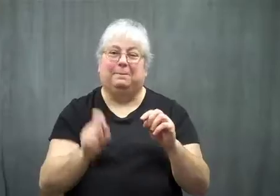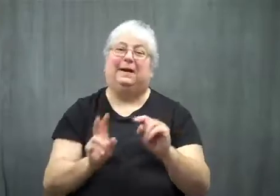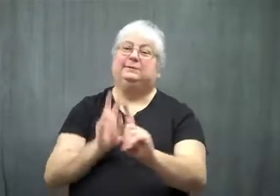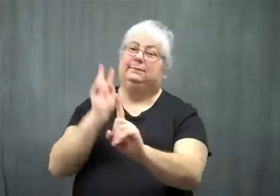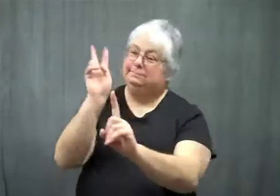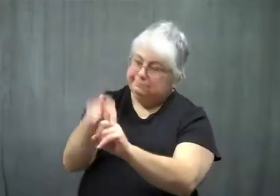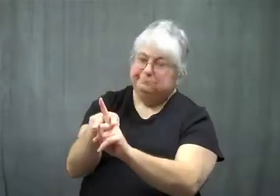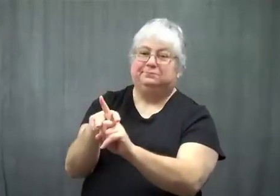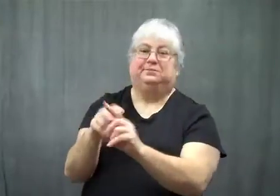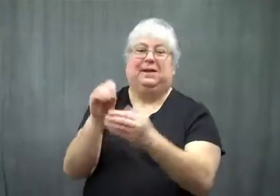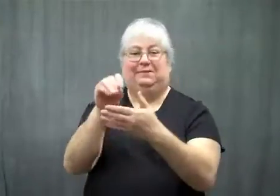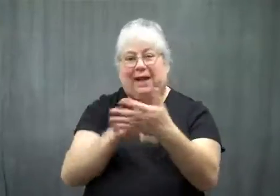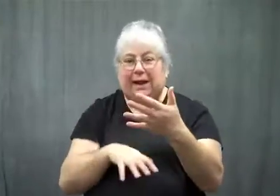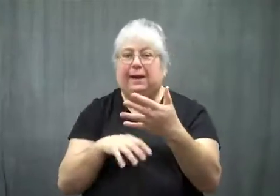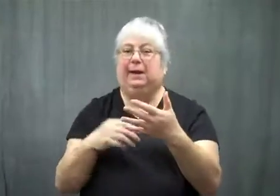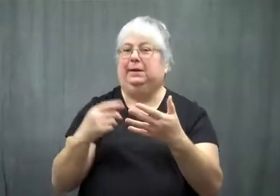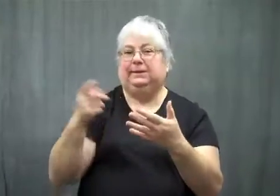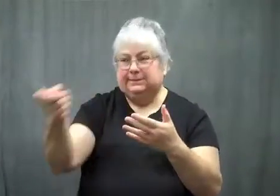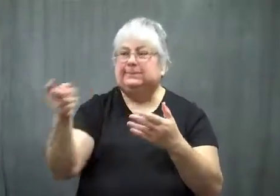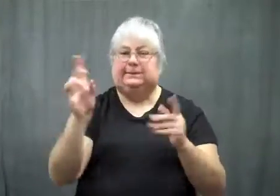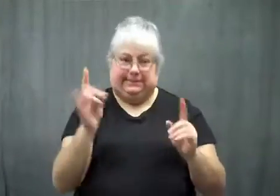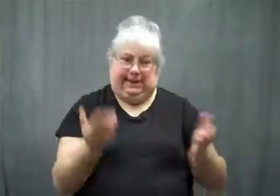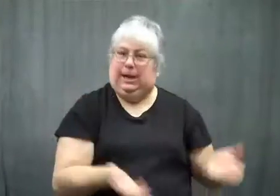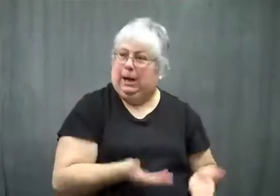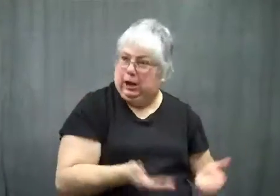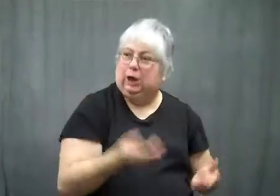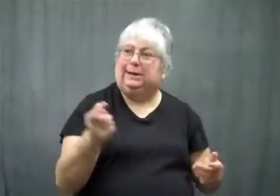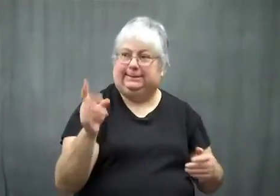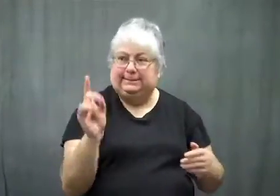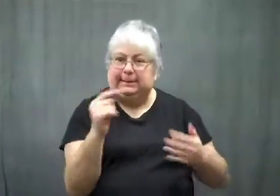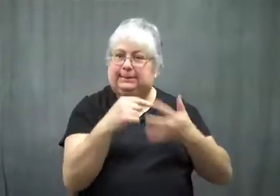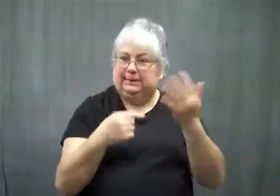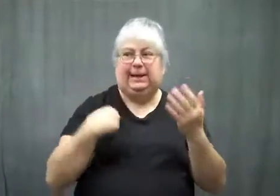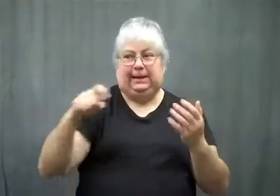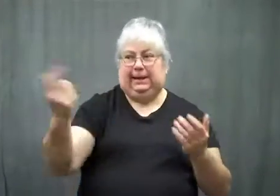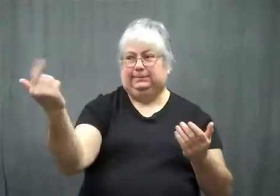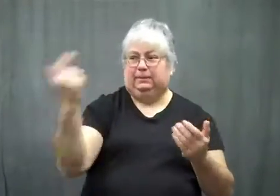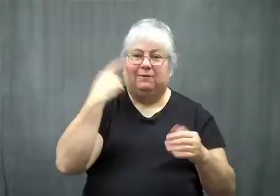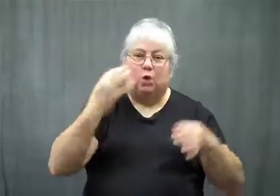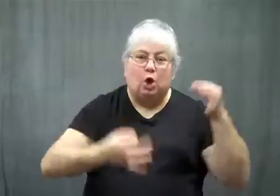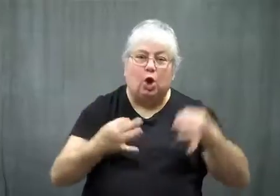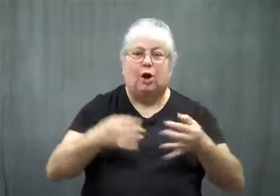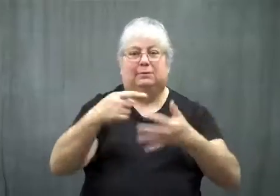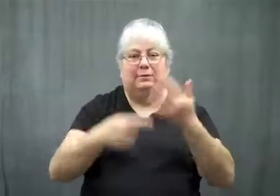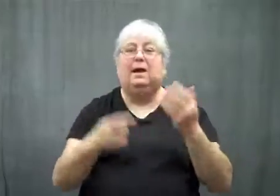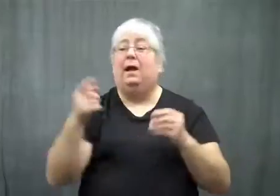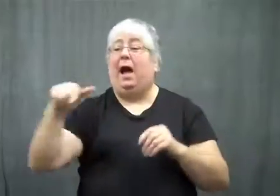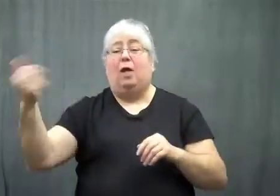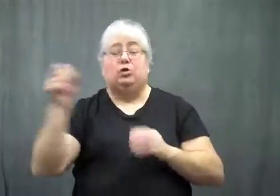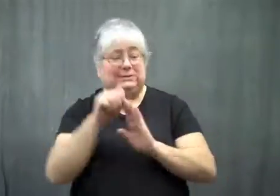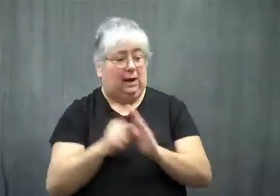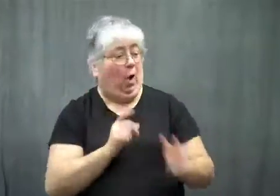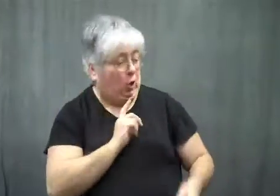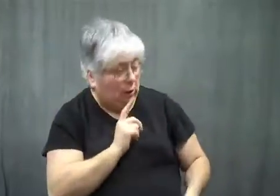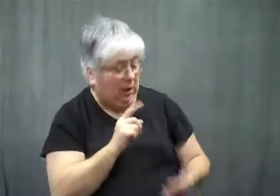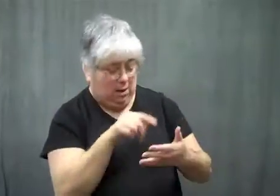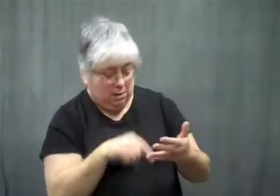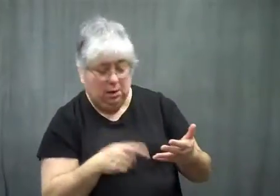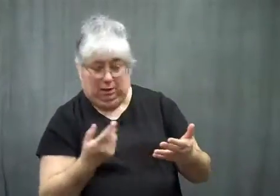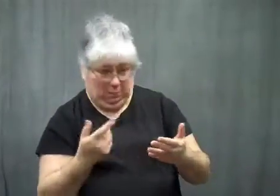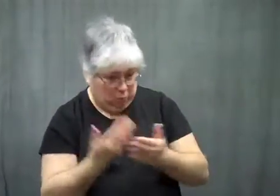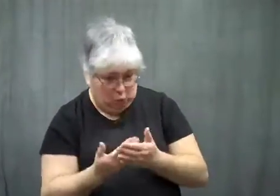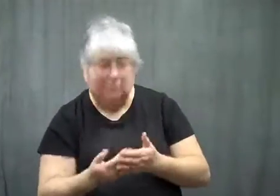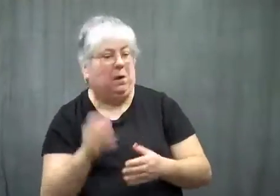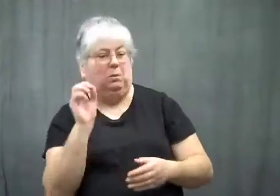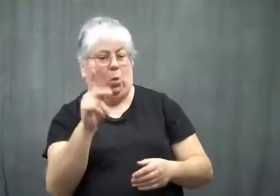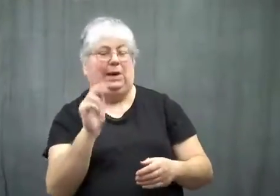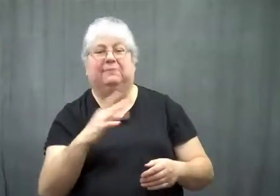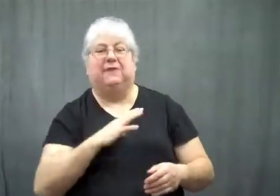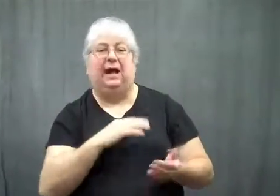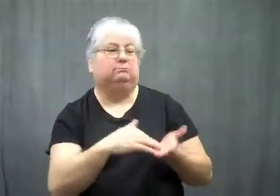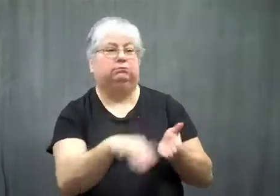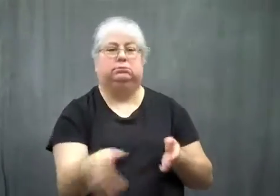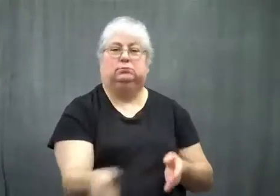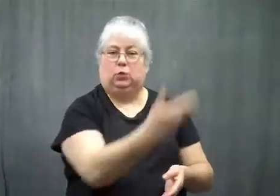The state has to file an extradition request detailing the crime they wish to charge him with.